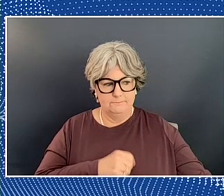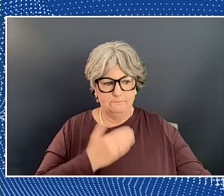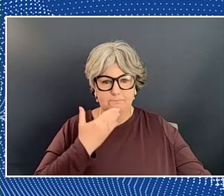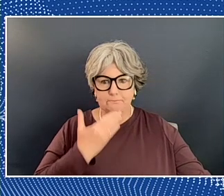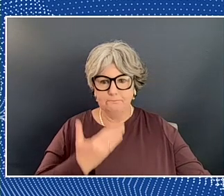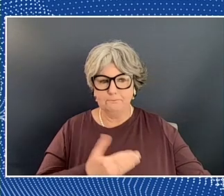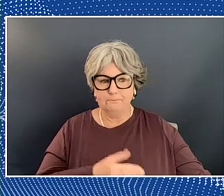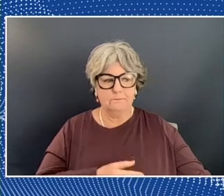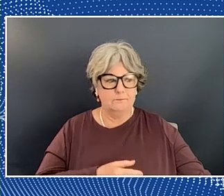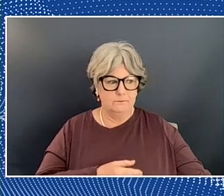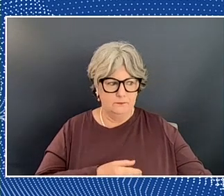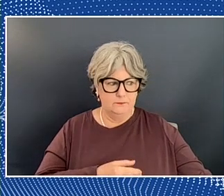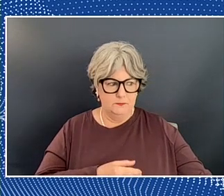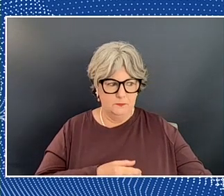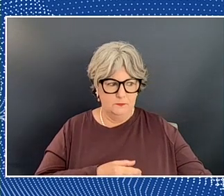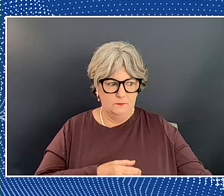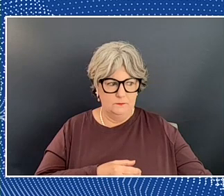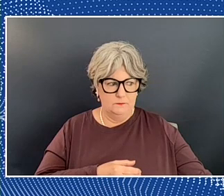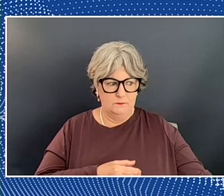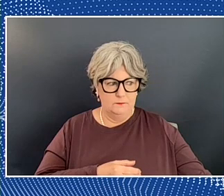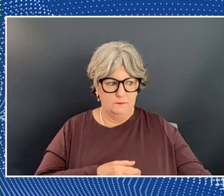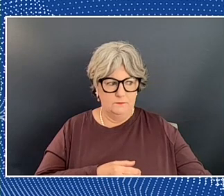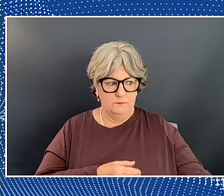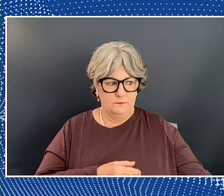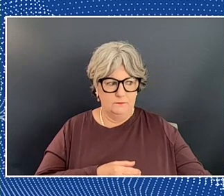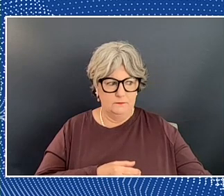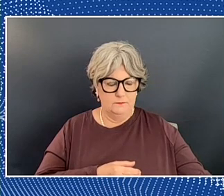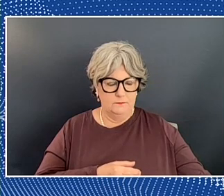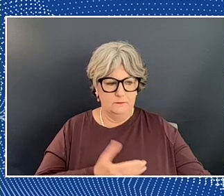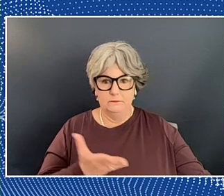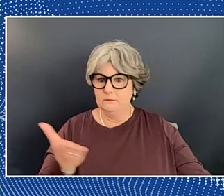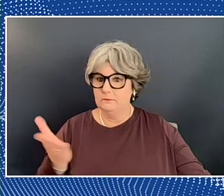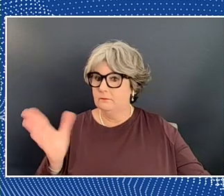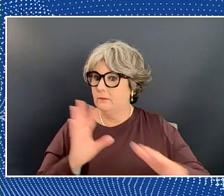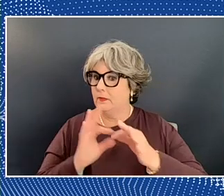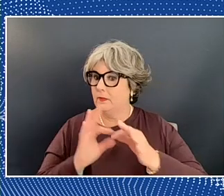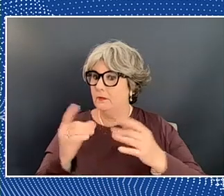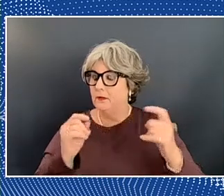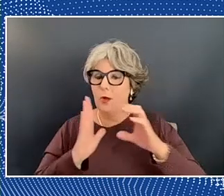Any other comments or questions on paragraph B?